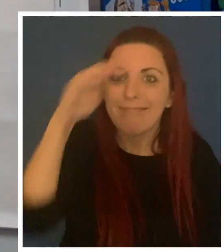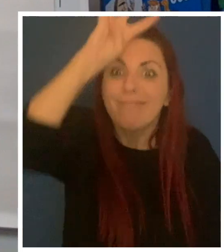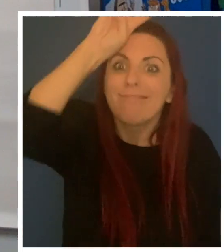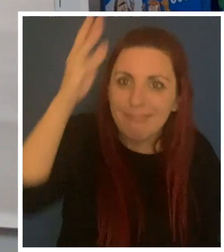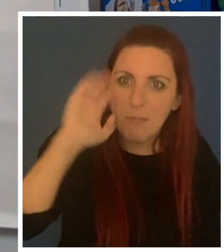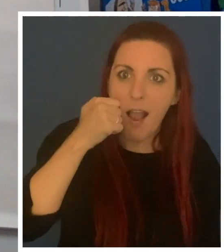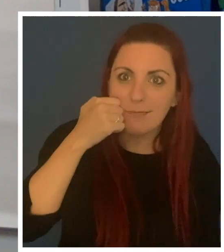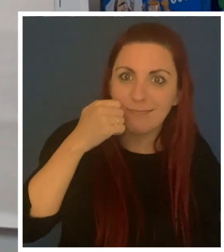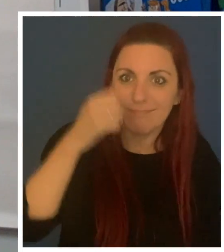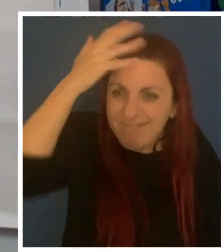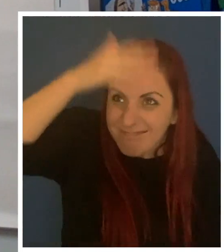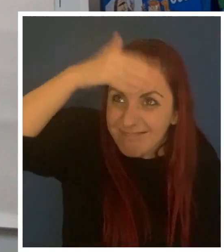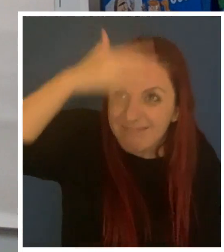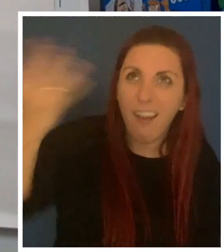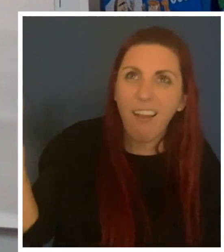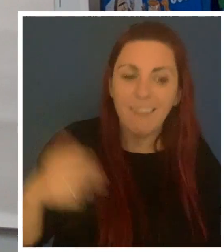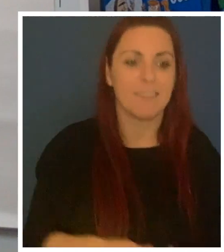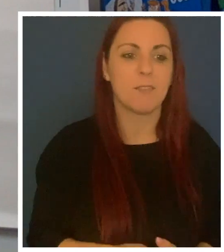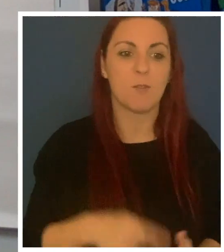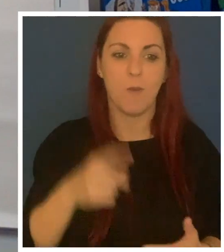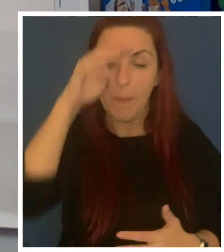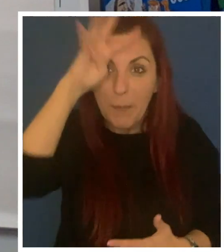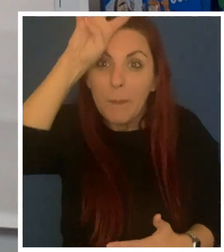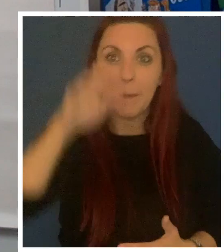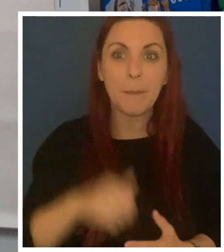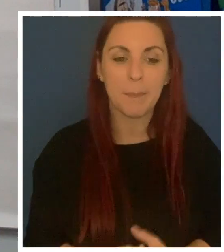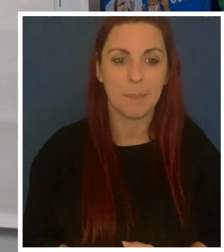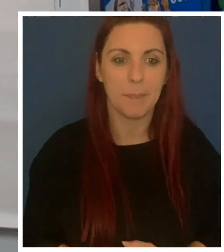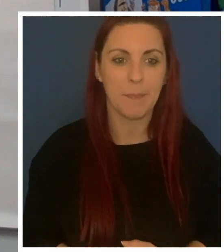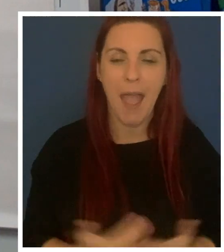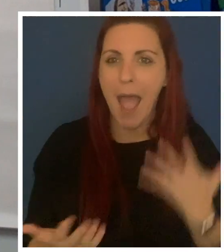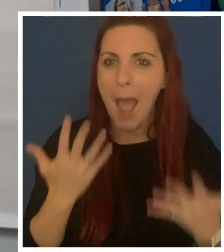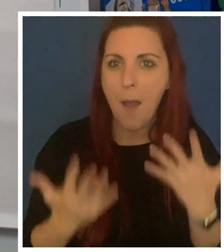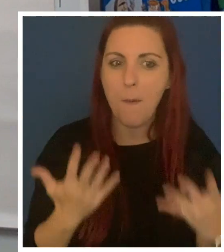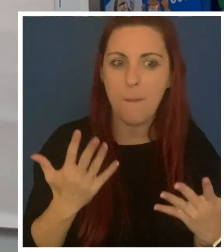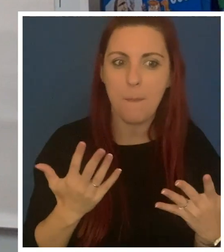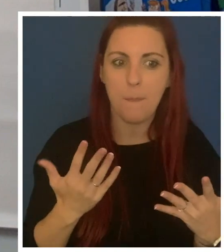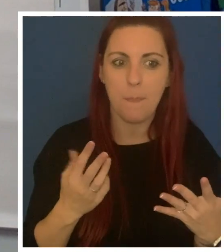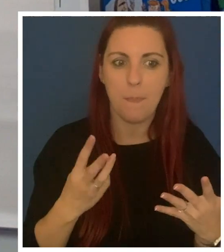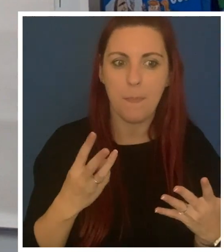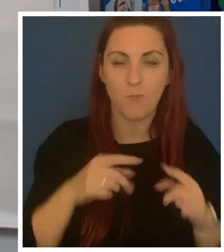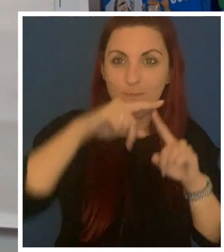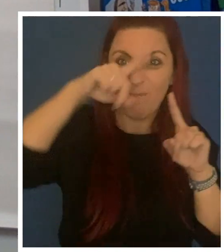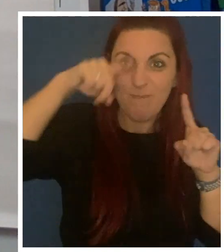So to do the fur on the top of her head sticking up like she's just been petted, we're just going to put some furry fur on the top of her head.